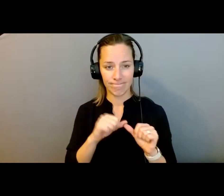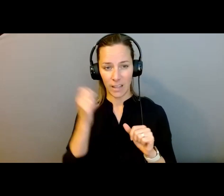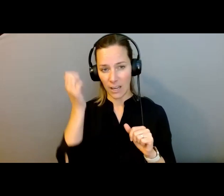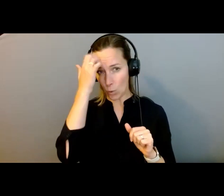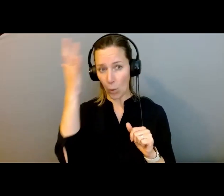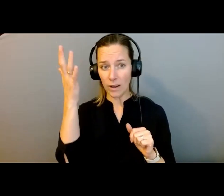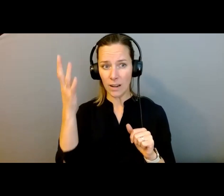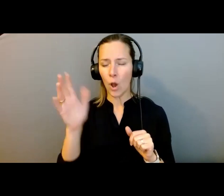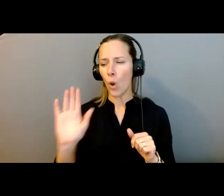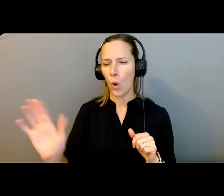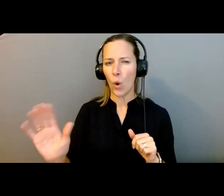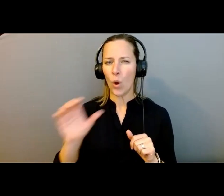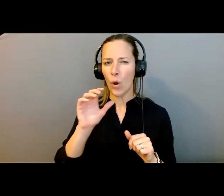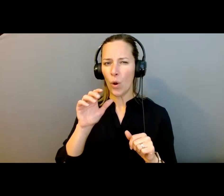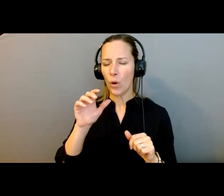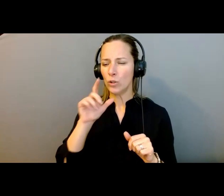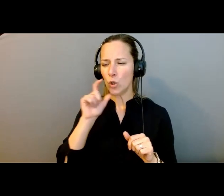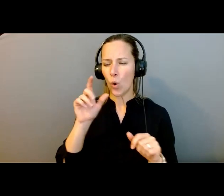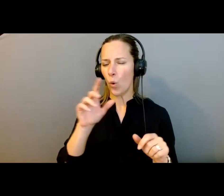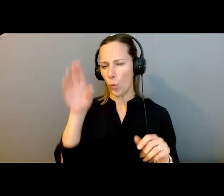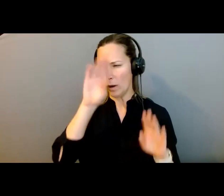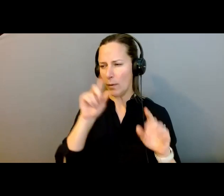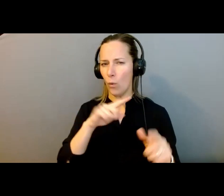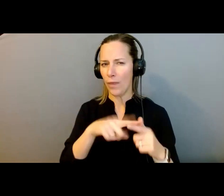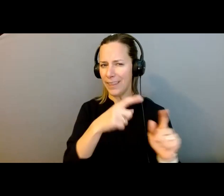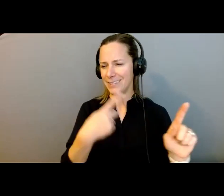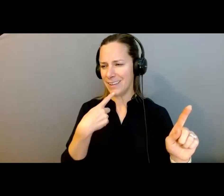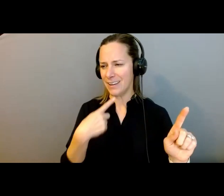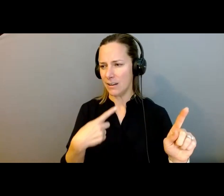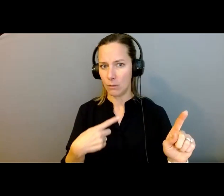don't worry about what they said.” Well, I didn't hear it, and I would like to have heard that.